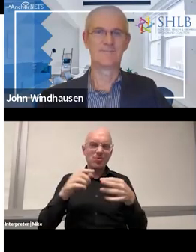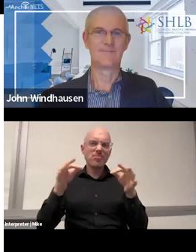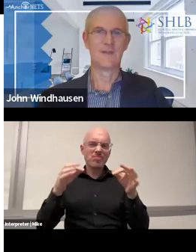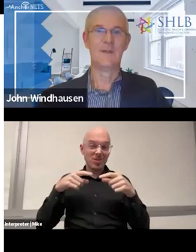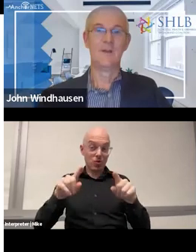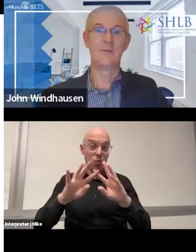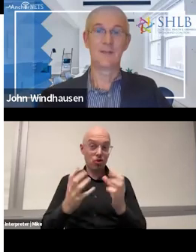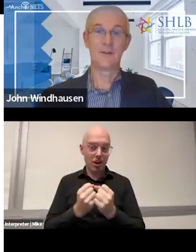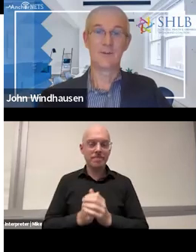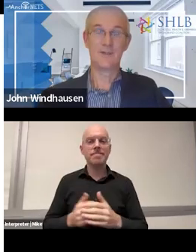John Windhausen: Next slide, please.